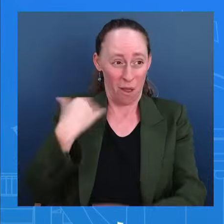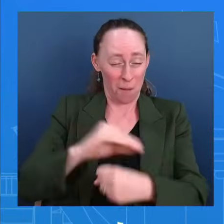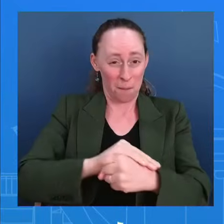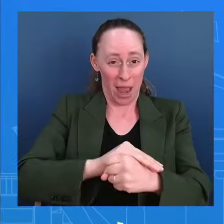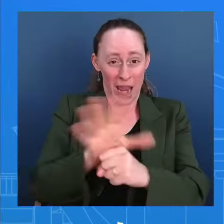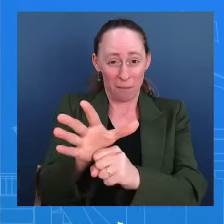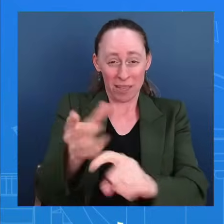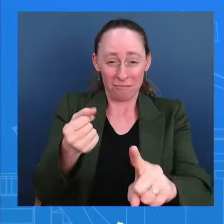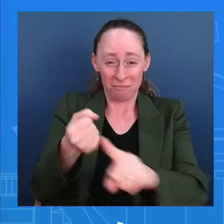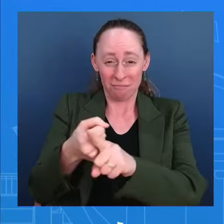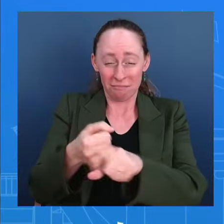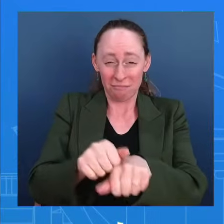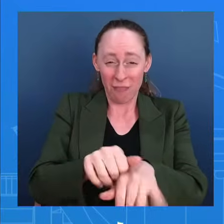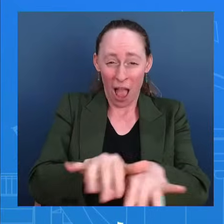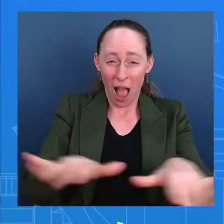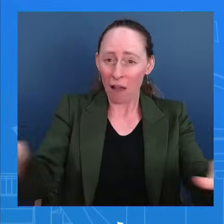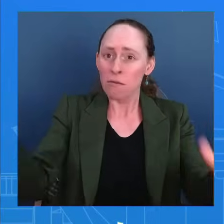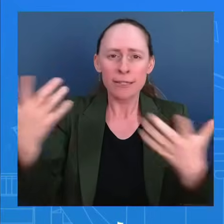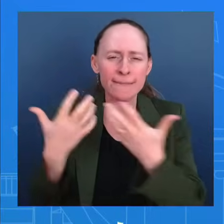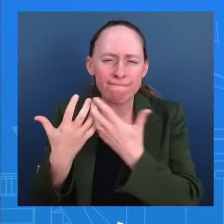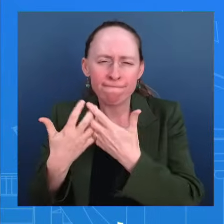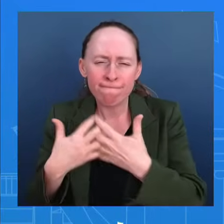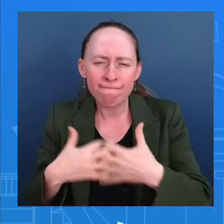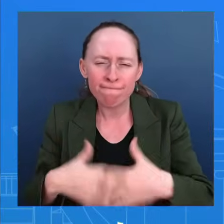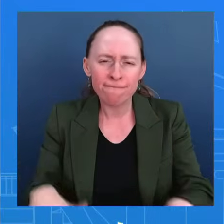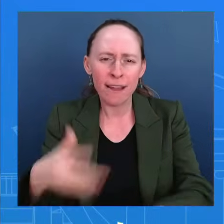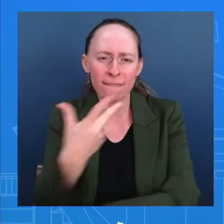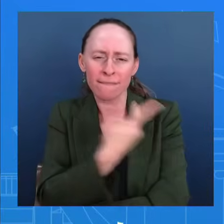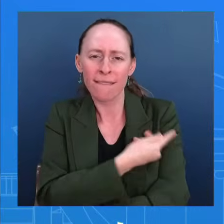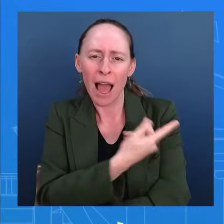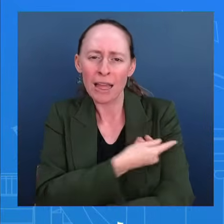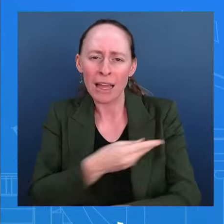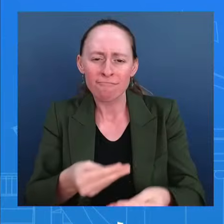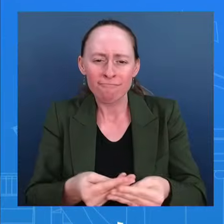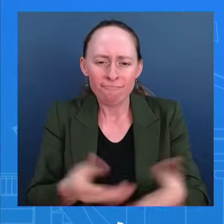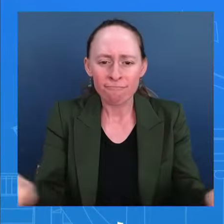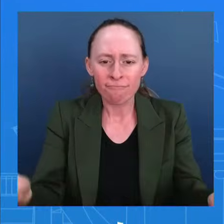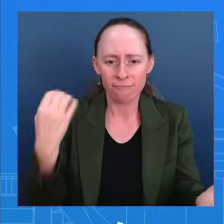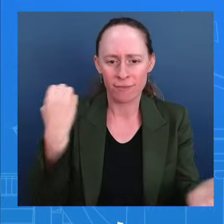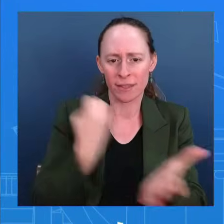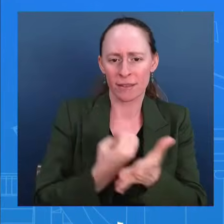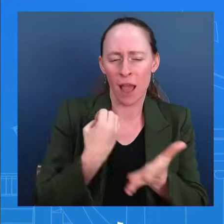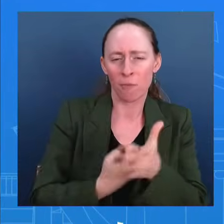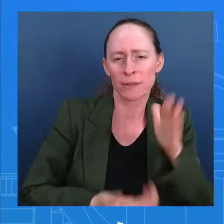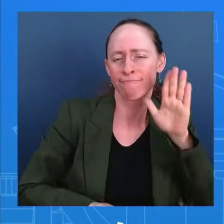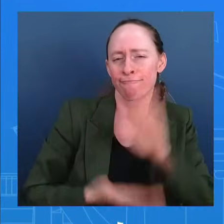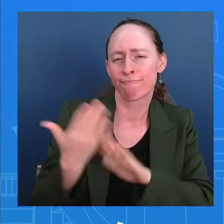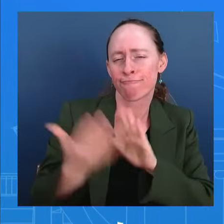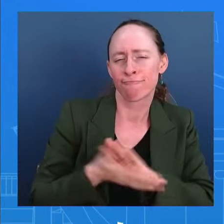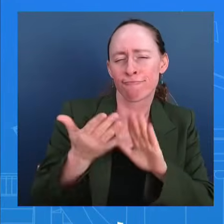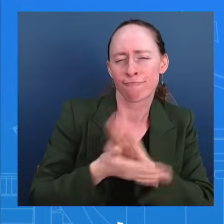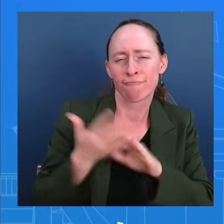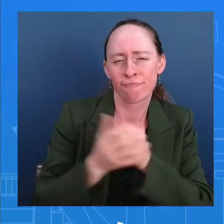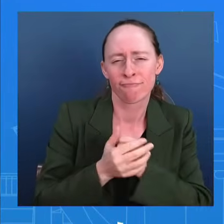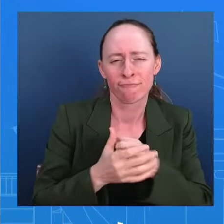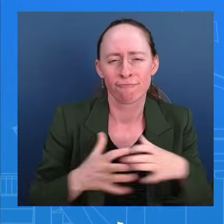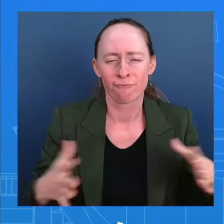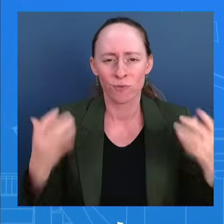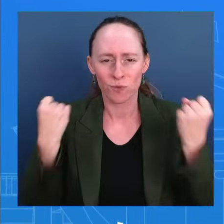at a time where the economy was at a tailspin. And this is a president that took that very, very seriously, along with a critical partnership